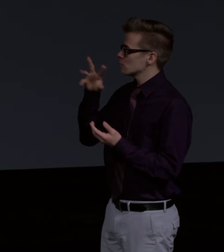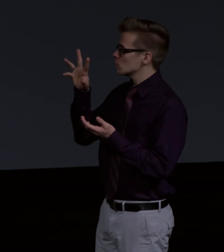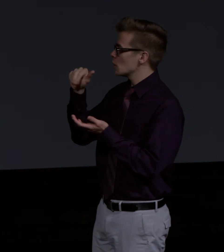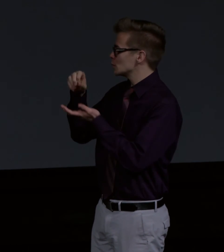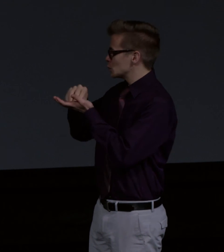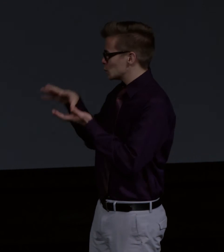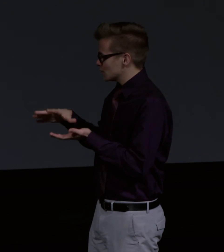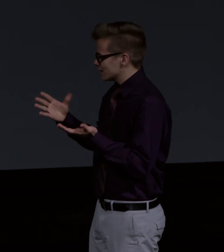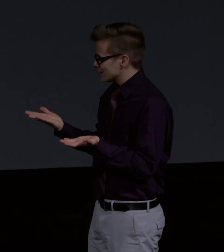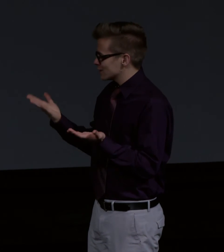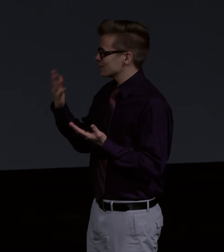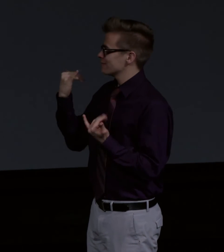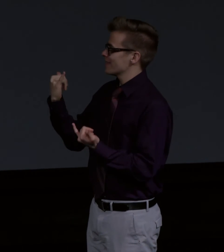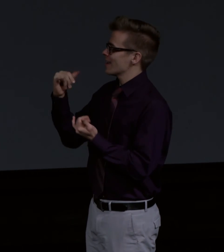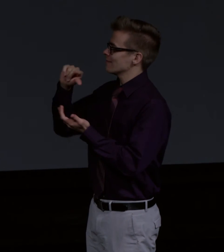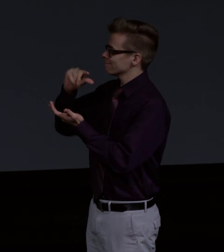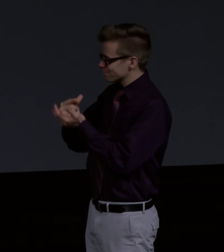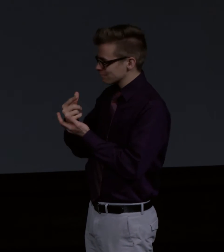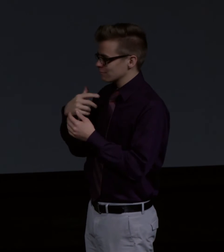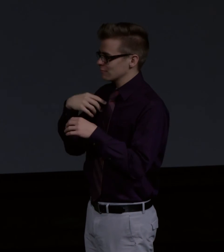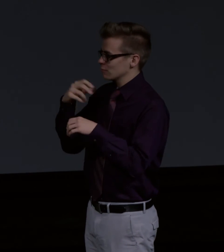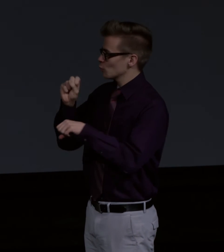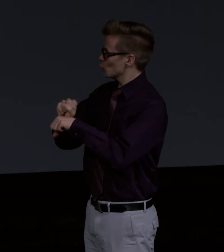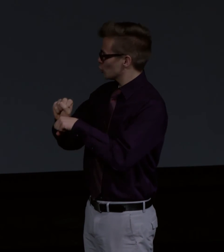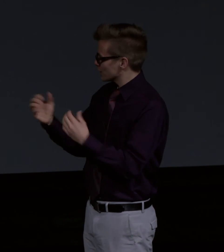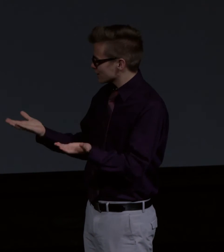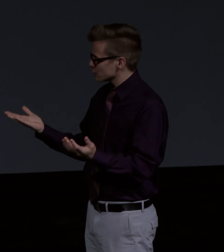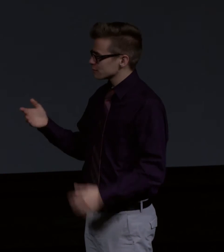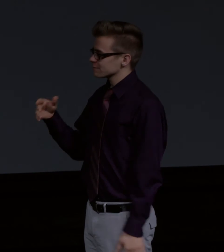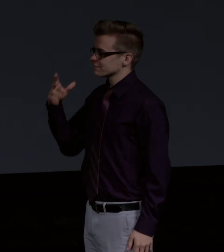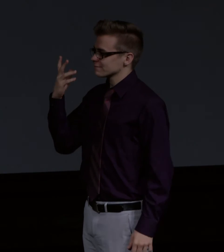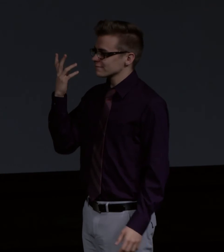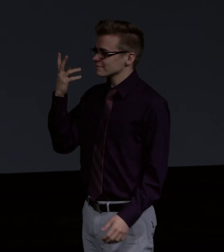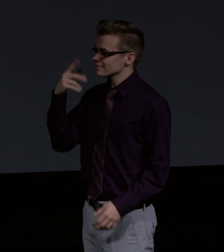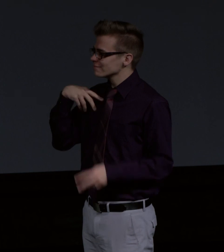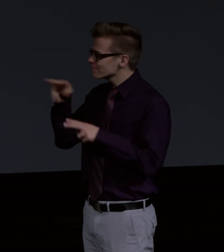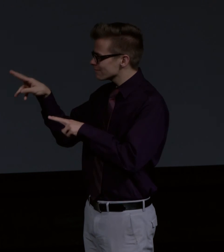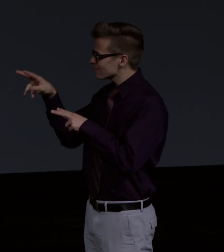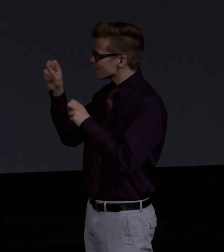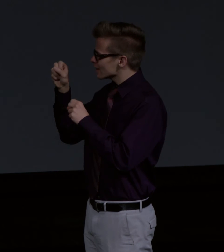My name is Derek and I was a student here, now I've graduated and am working here at Gallaudet.